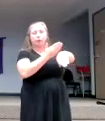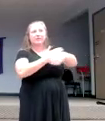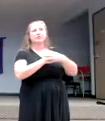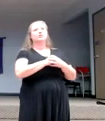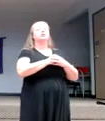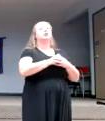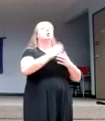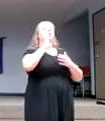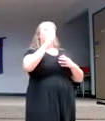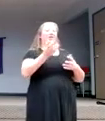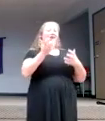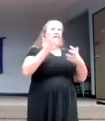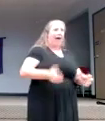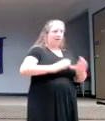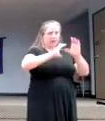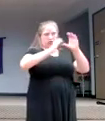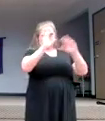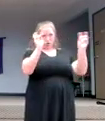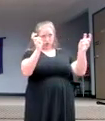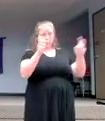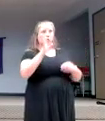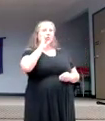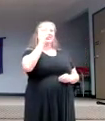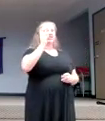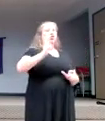consider heavy construction. You're gonna see the big excavators or backhoes that are on